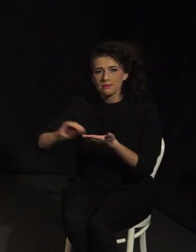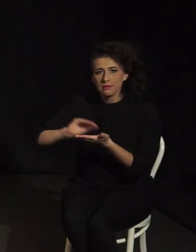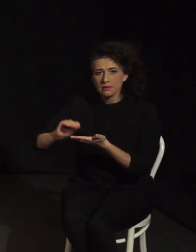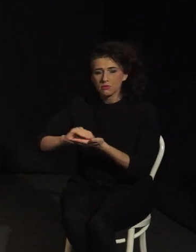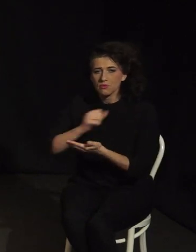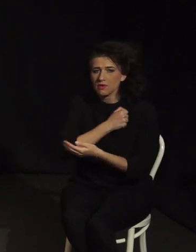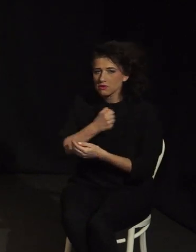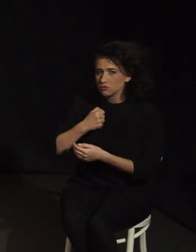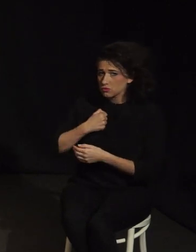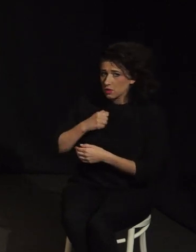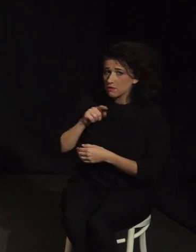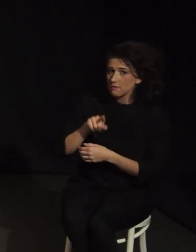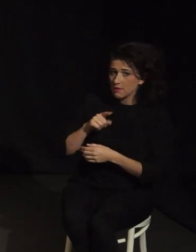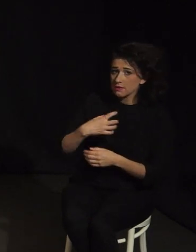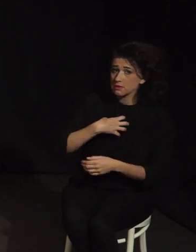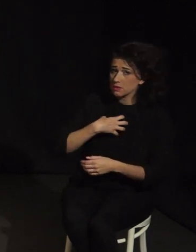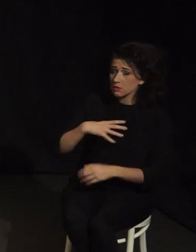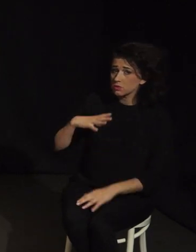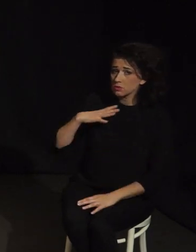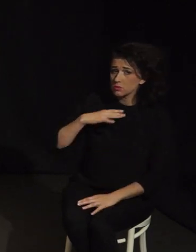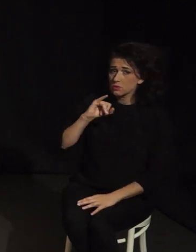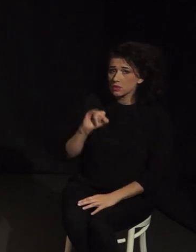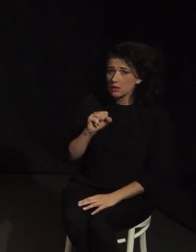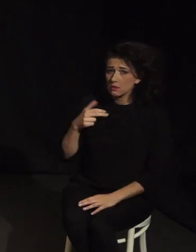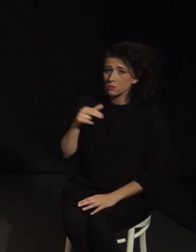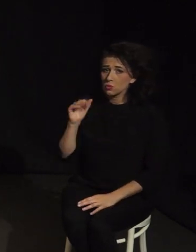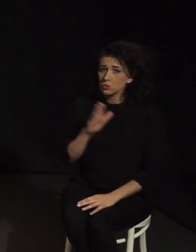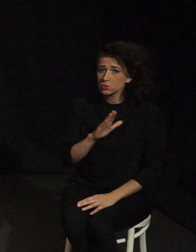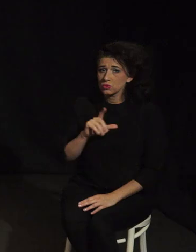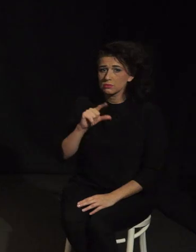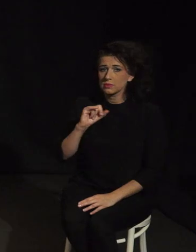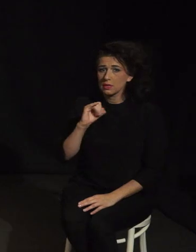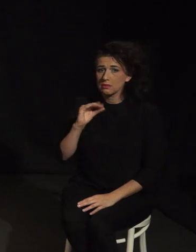Janusz Odrowąż-Pieniążek was the theatre director at that time.